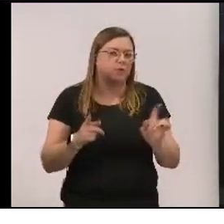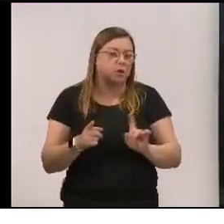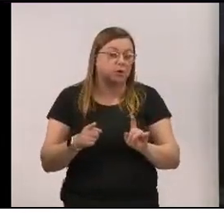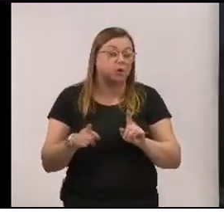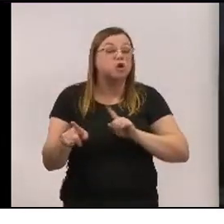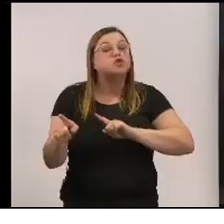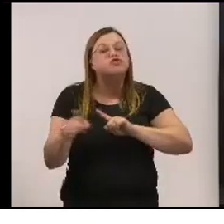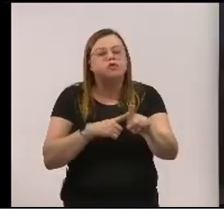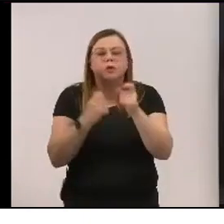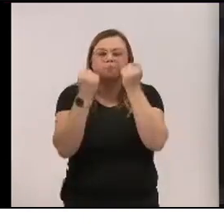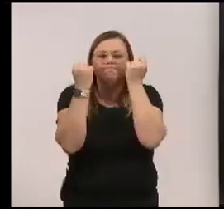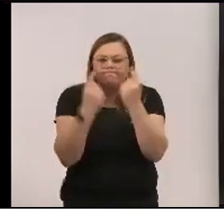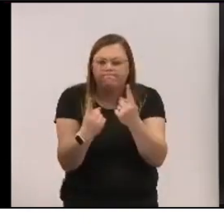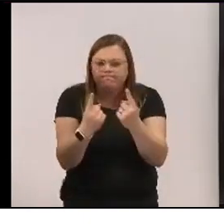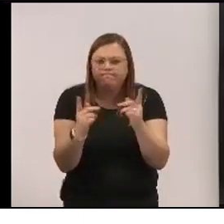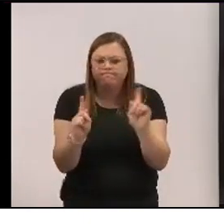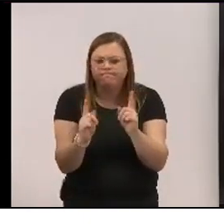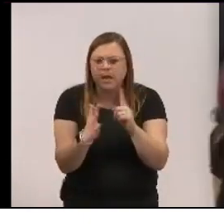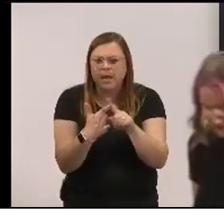trying to understand it. First of all,